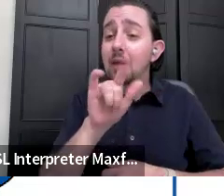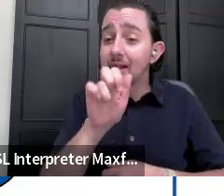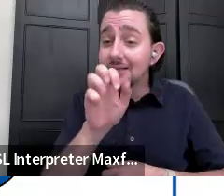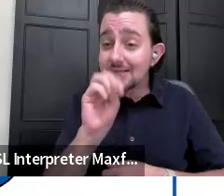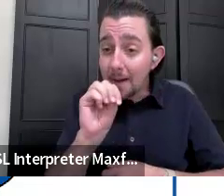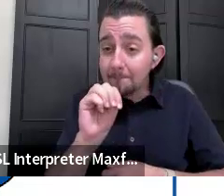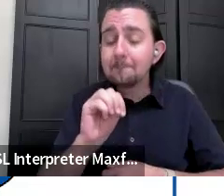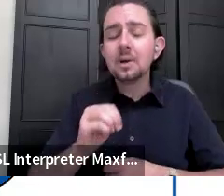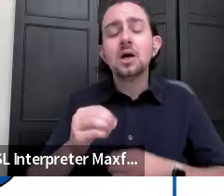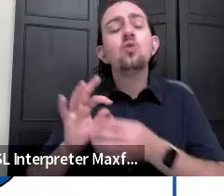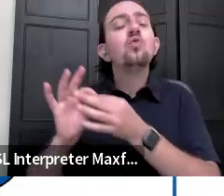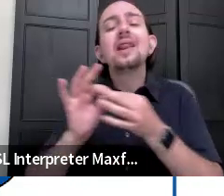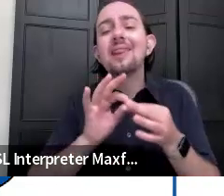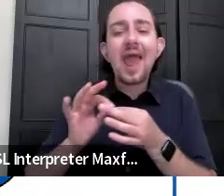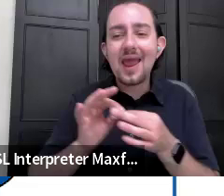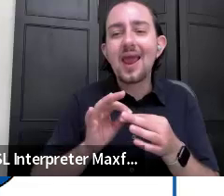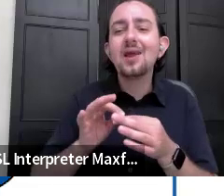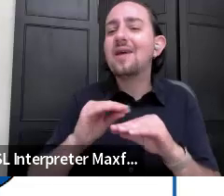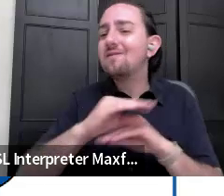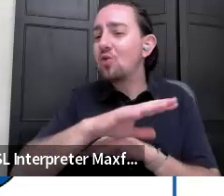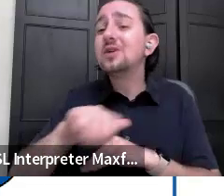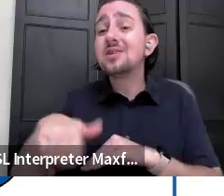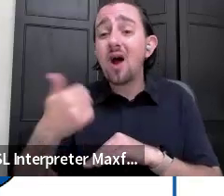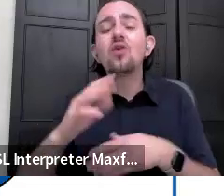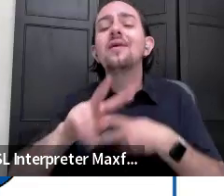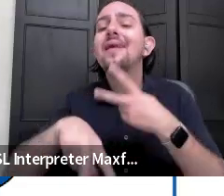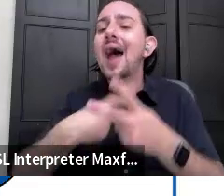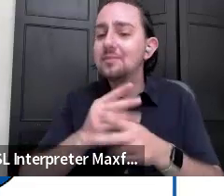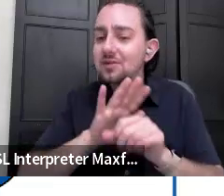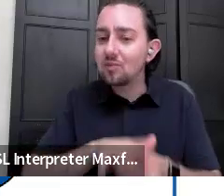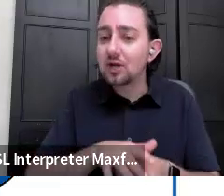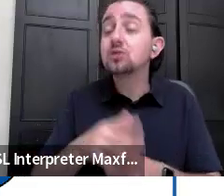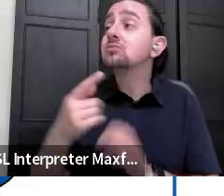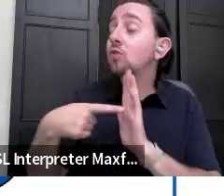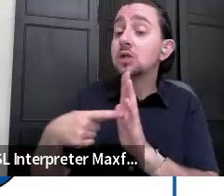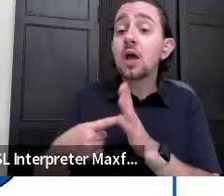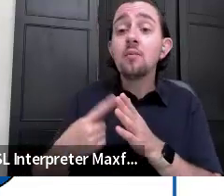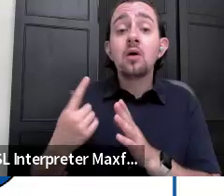For example, someone who is White and disabled would have a racial privilege